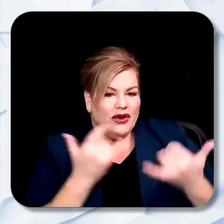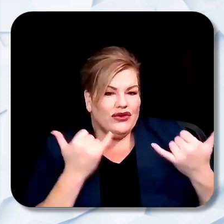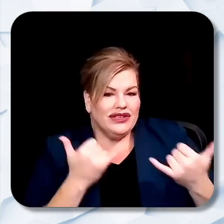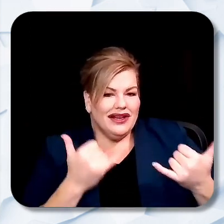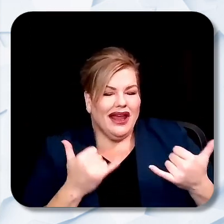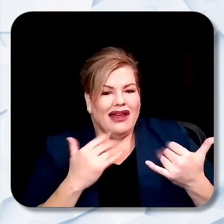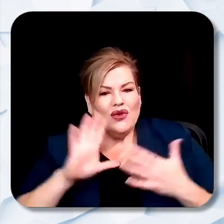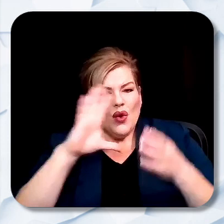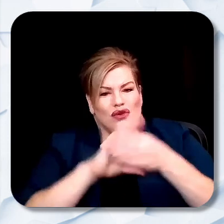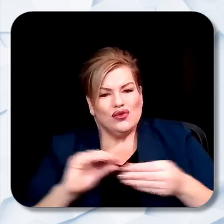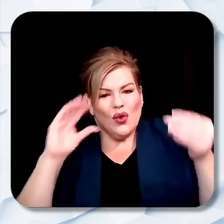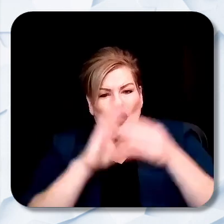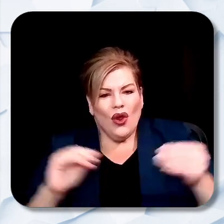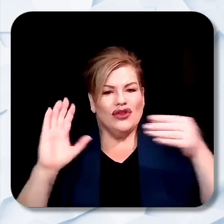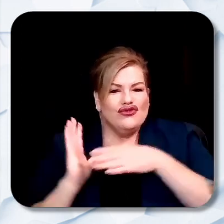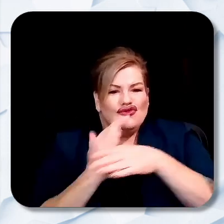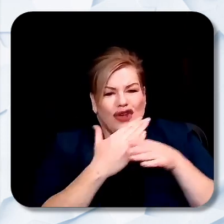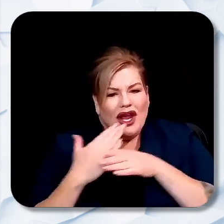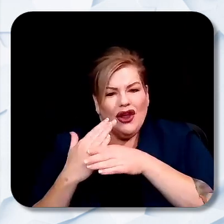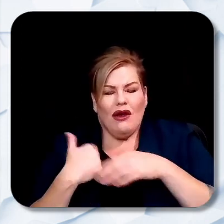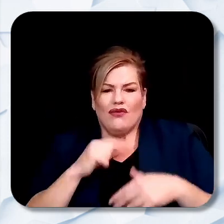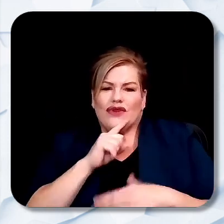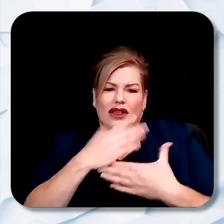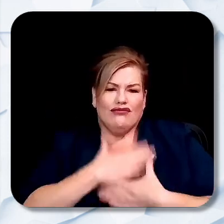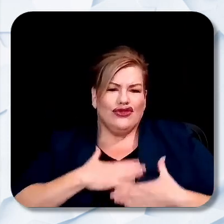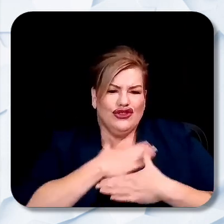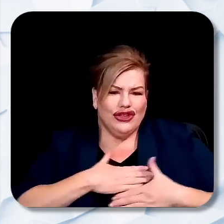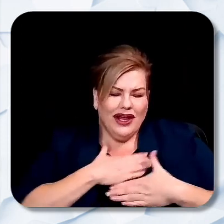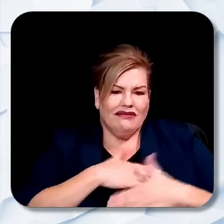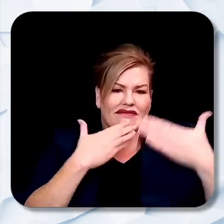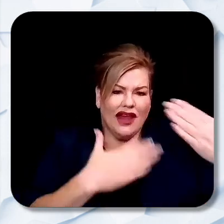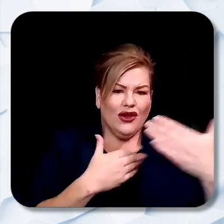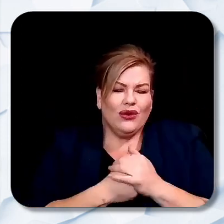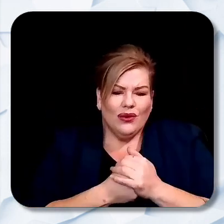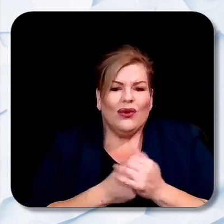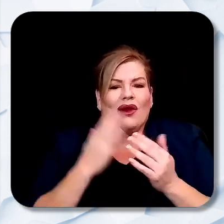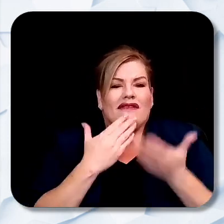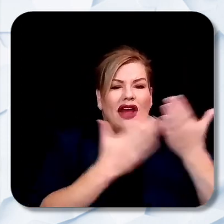story again. I really appreciate it, and um, and thank you for helping countless others.